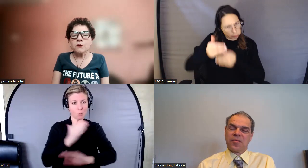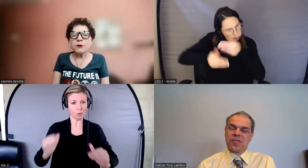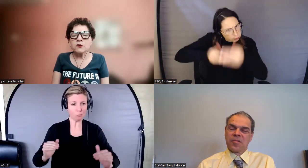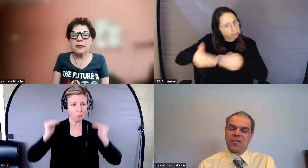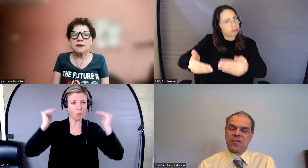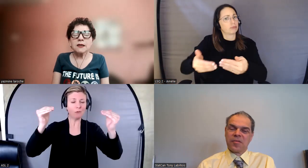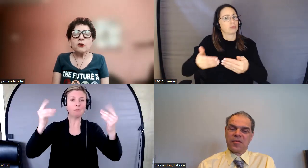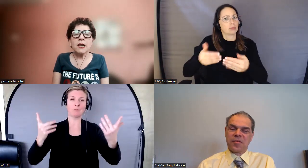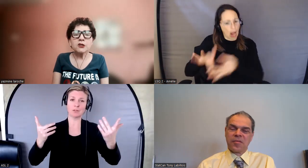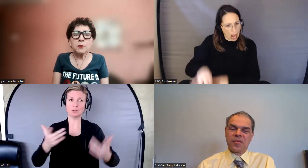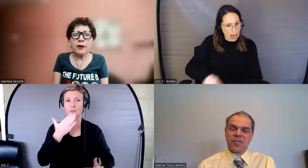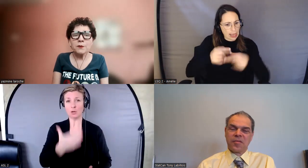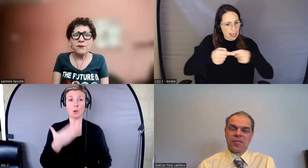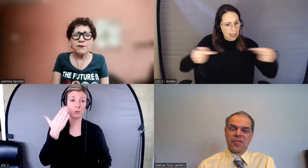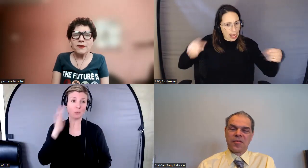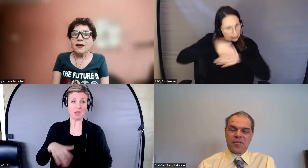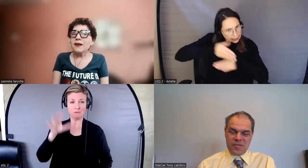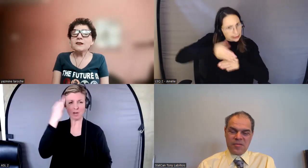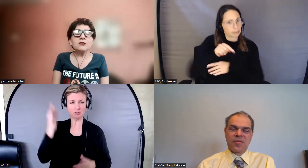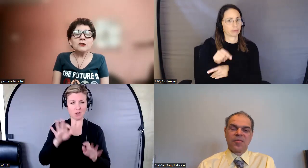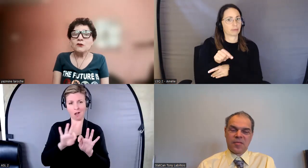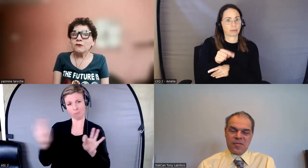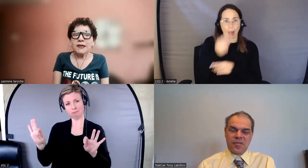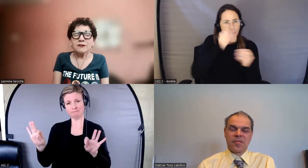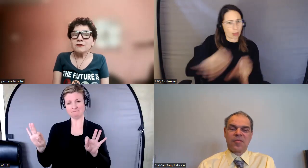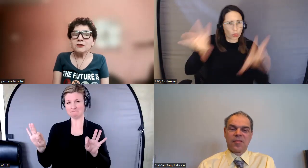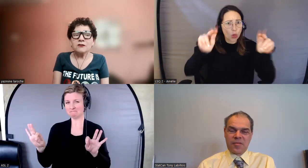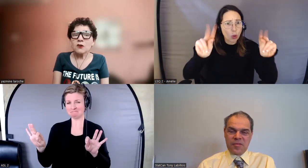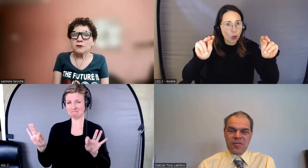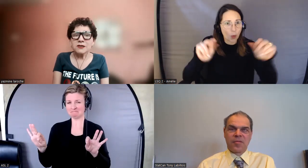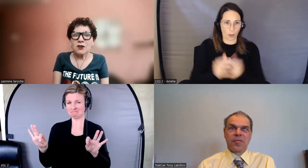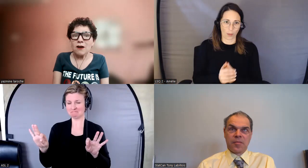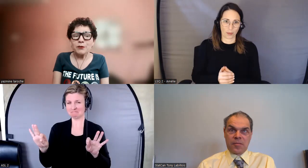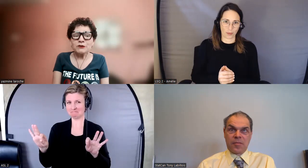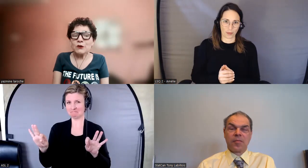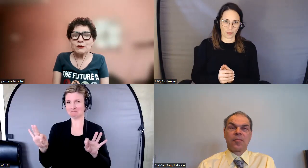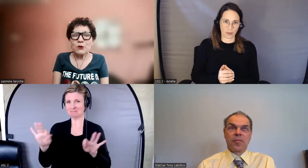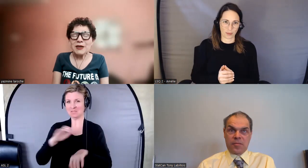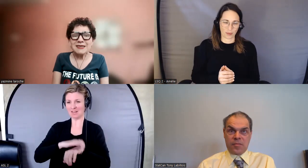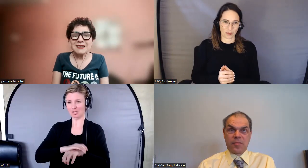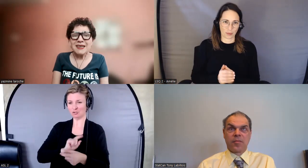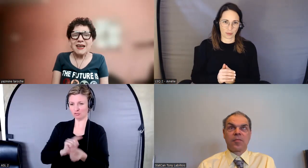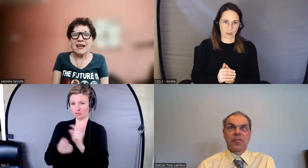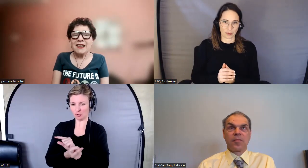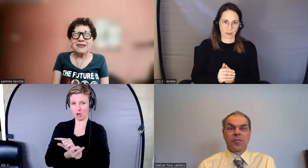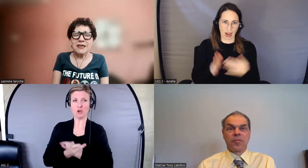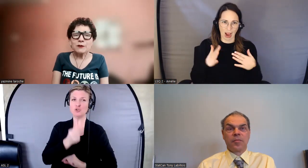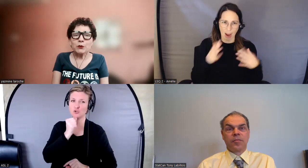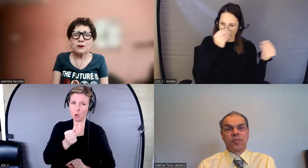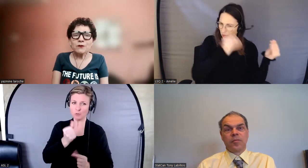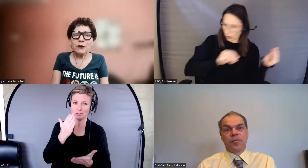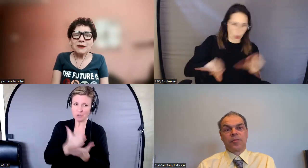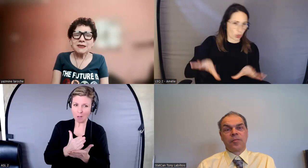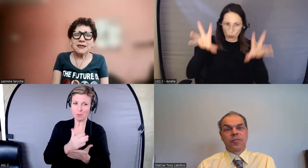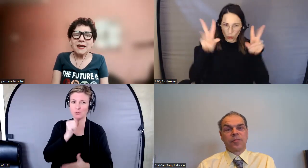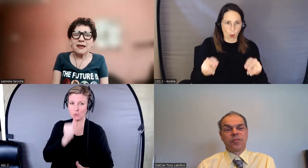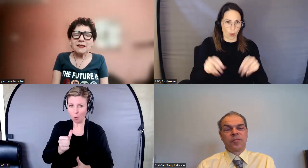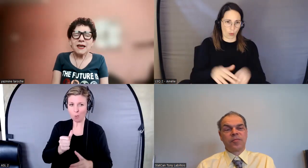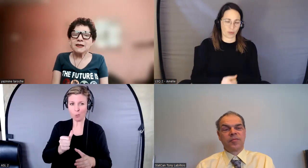in French we like to say do like don't stop don't quit it takes perseverance and and it